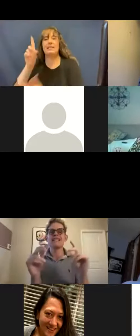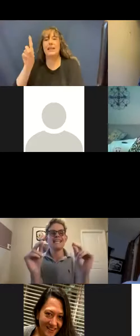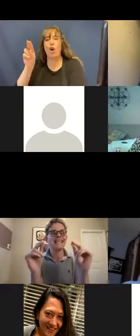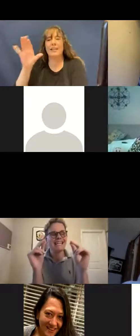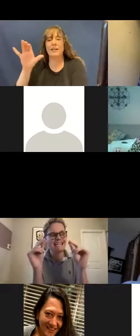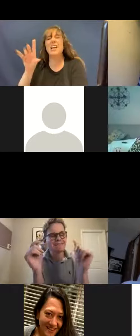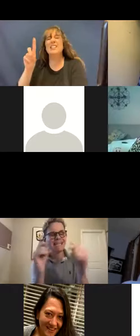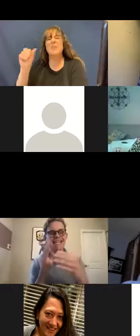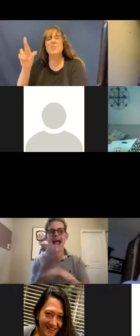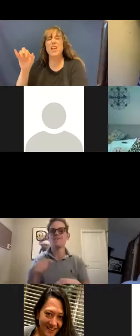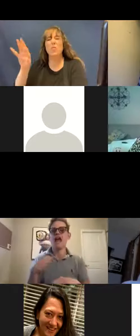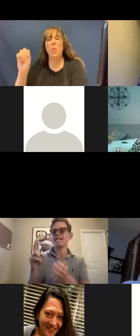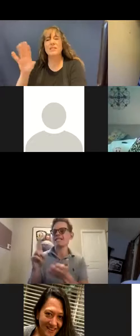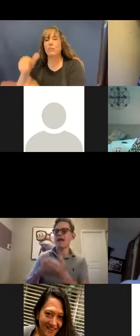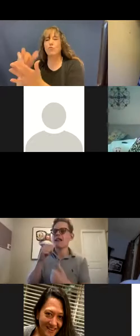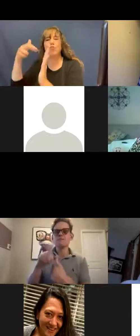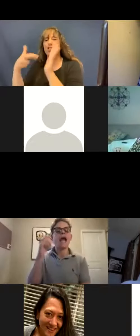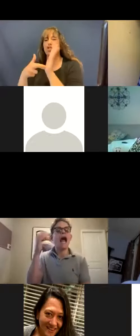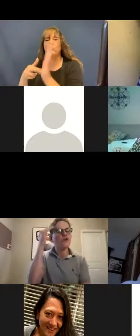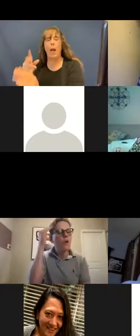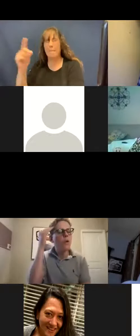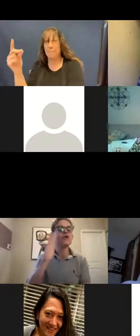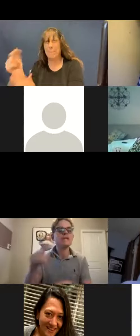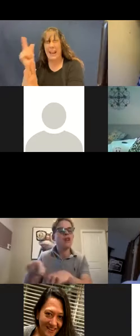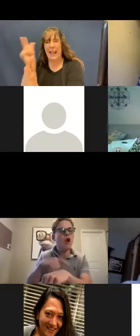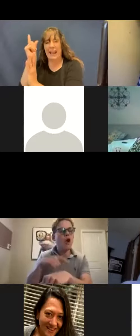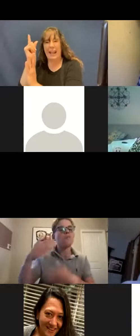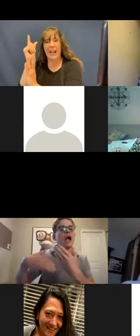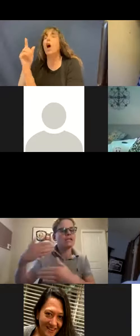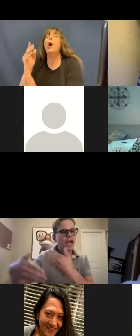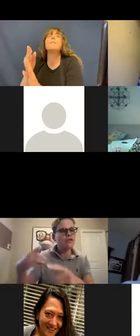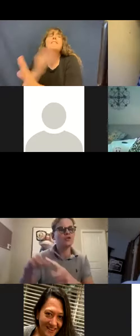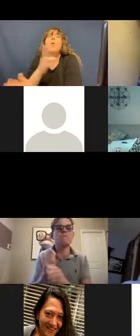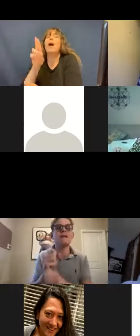and I registered with the office immediately before I ever signed my letter, because I